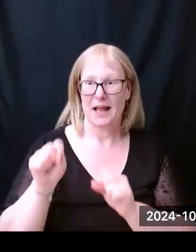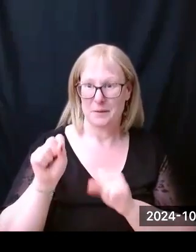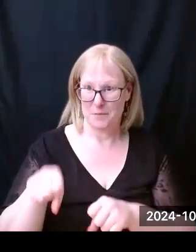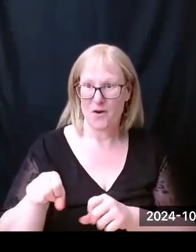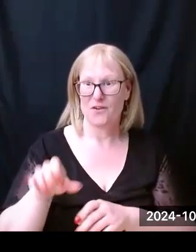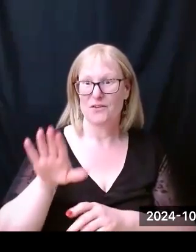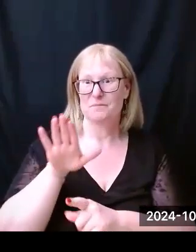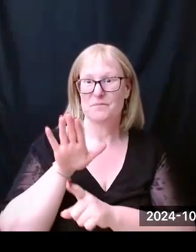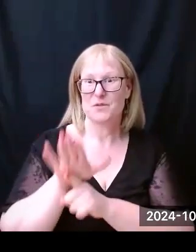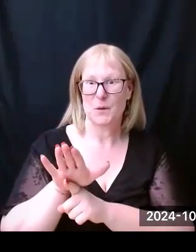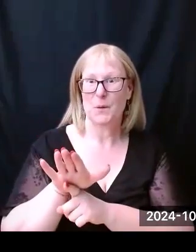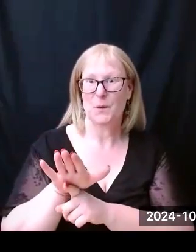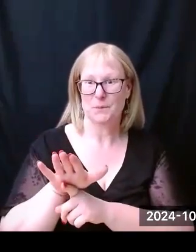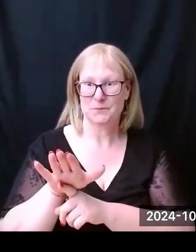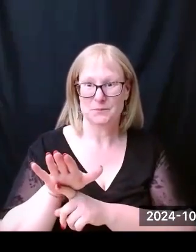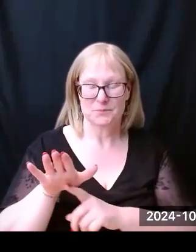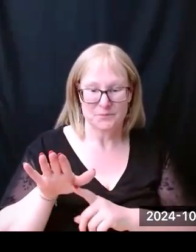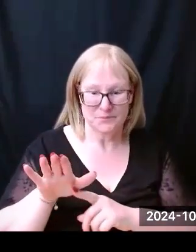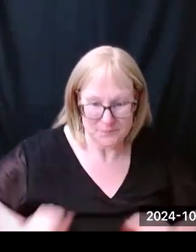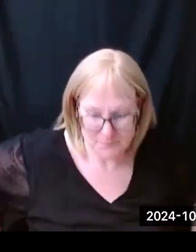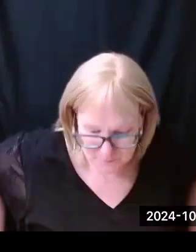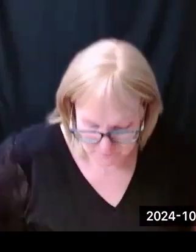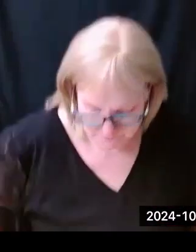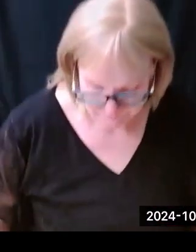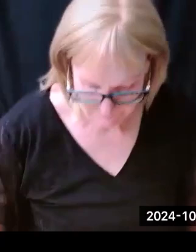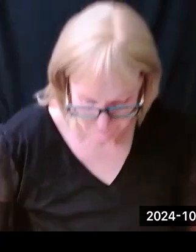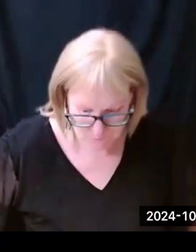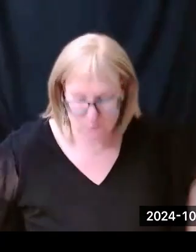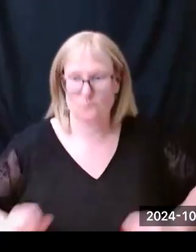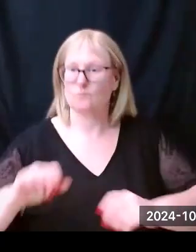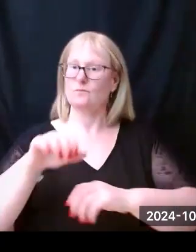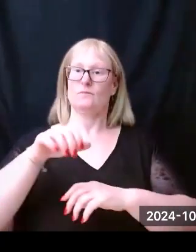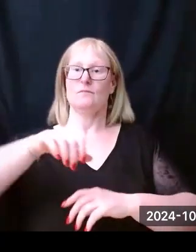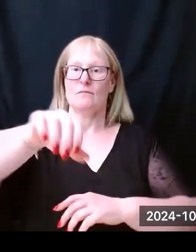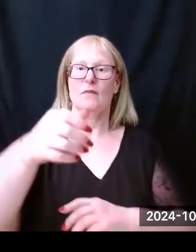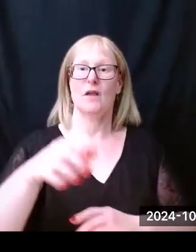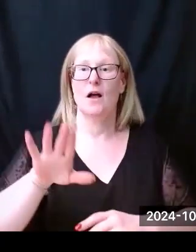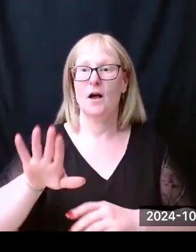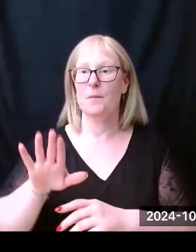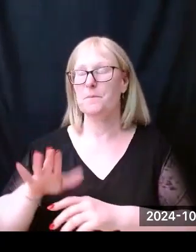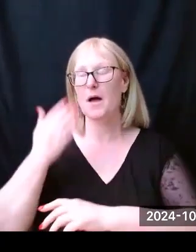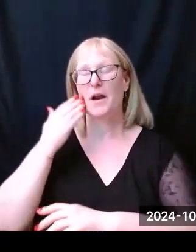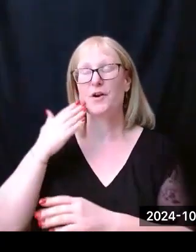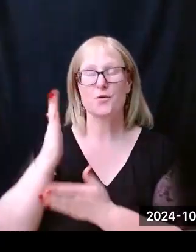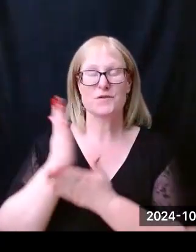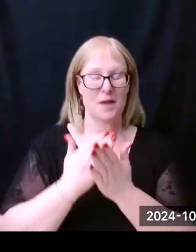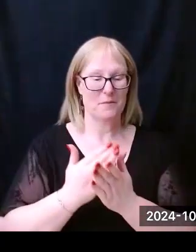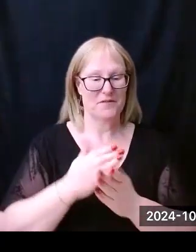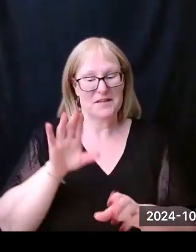going awry upstairs and I could maybe use some of this in the moment. But thank you again so much.